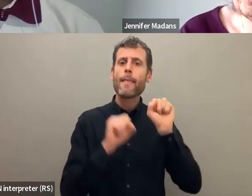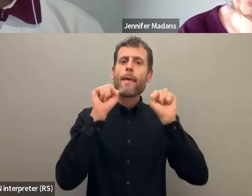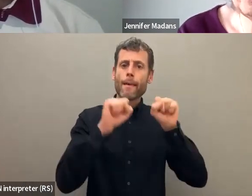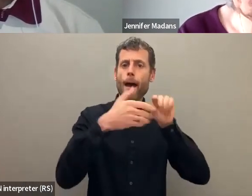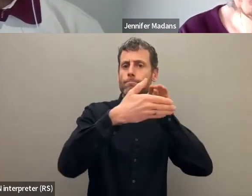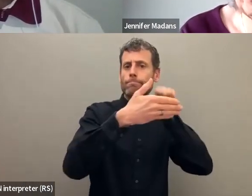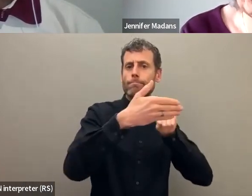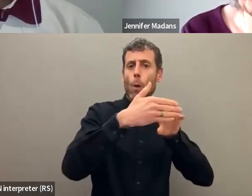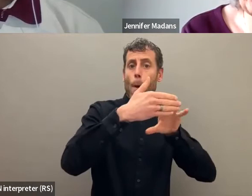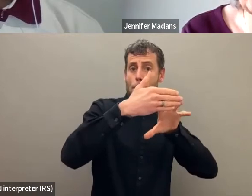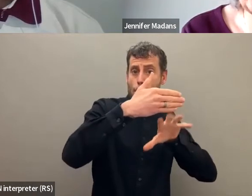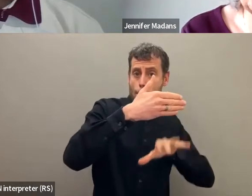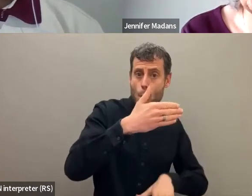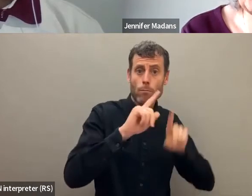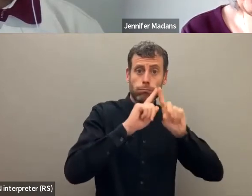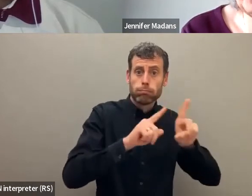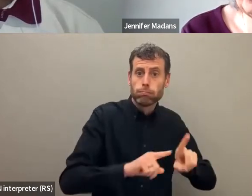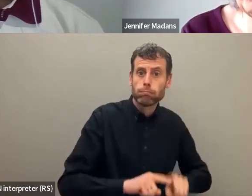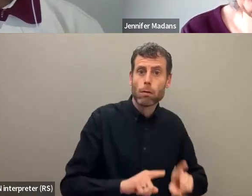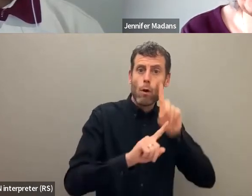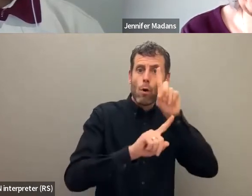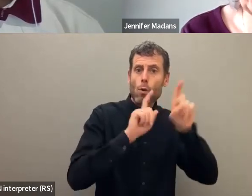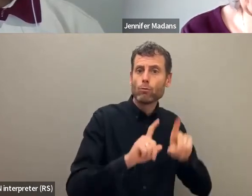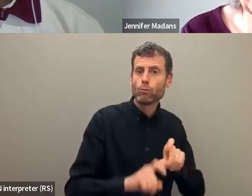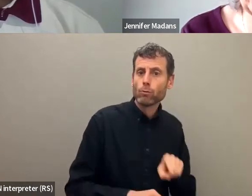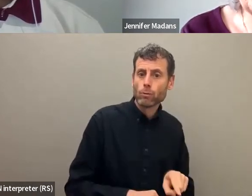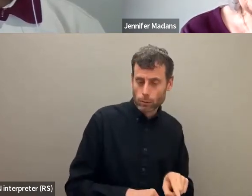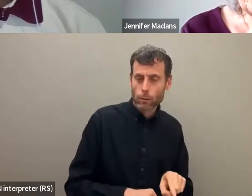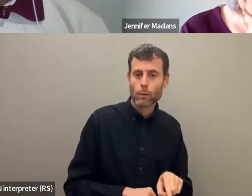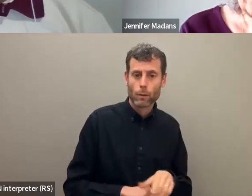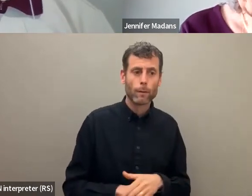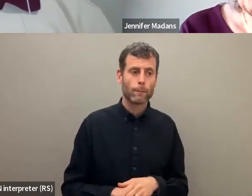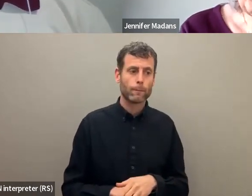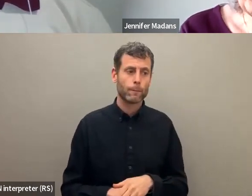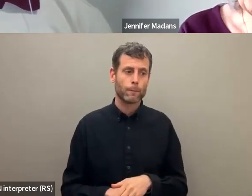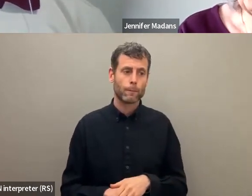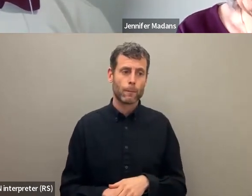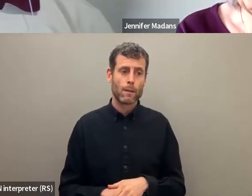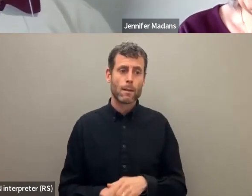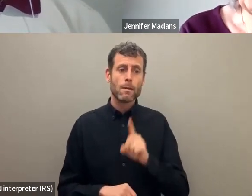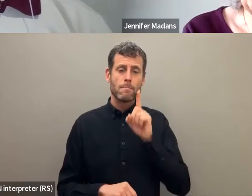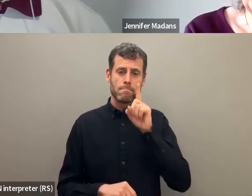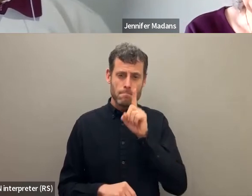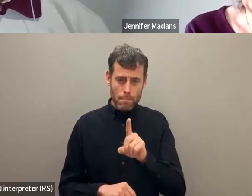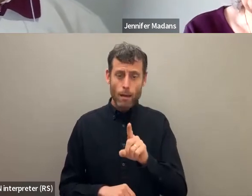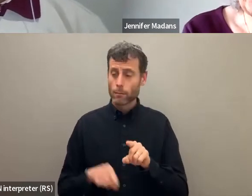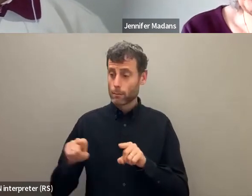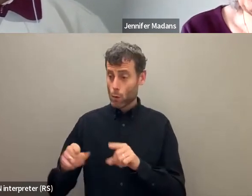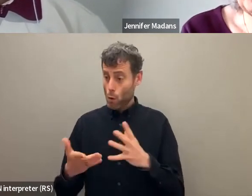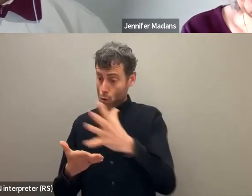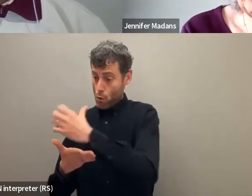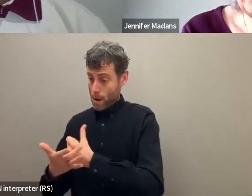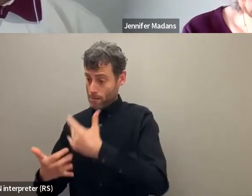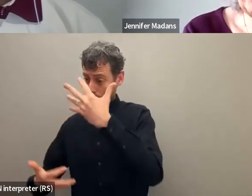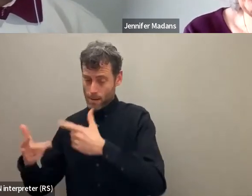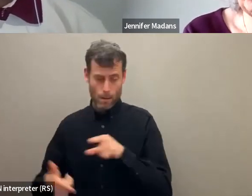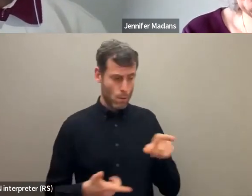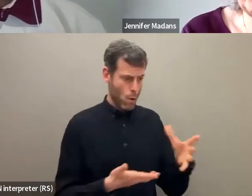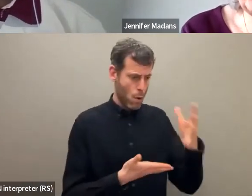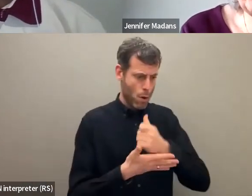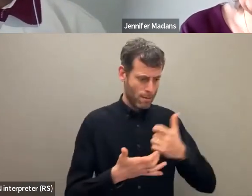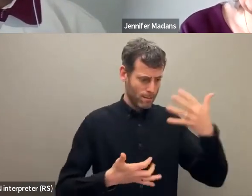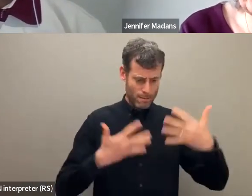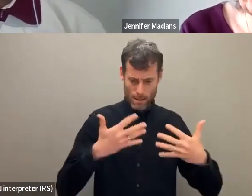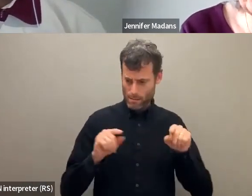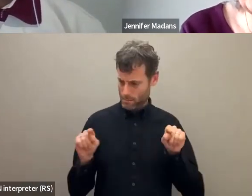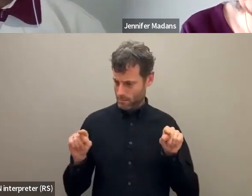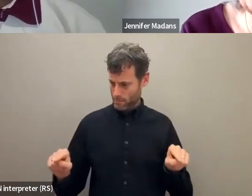Jennifer Madans: But it's complicated and it's complicated by the fact that there is no one population with disabilities, even though we refer to the population with disabilities, all the time, as if it was a singular entity.